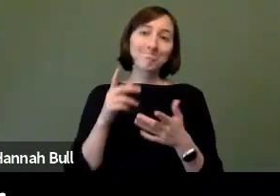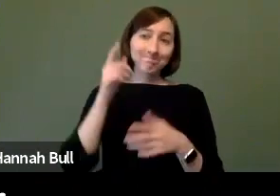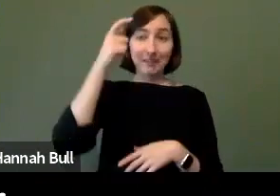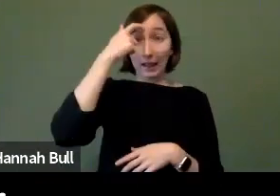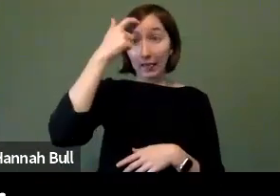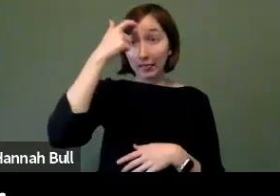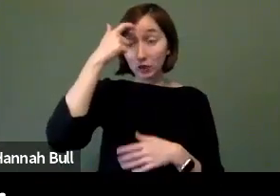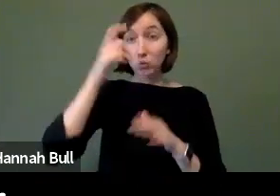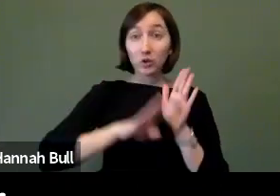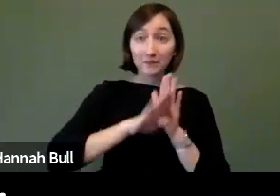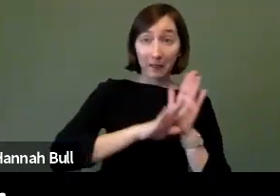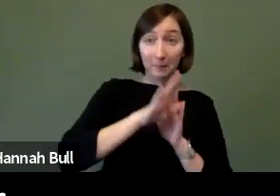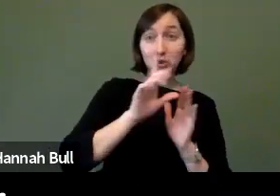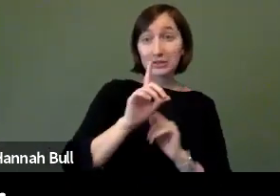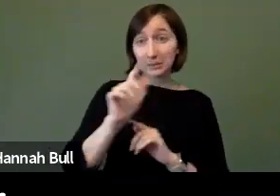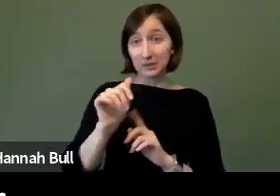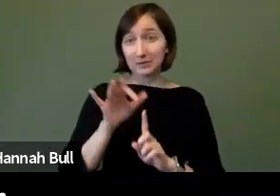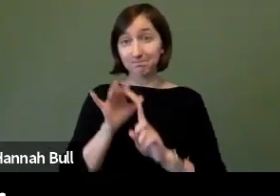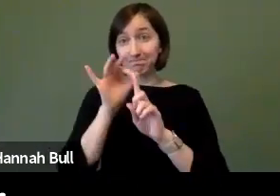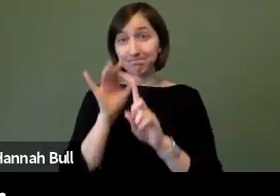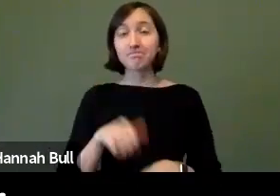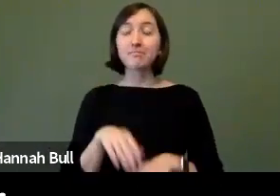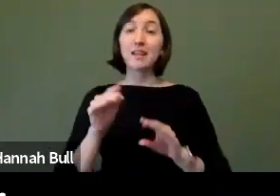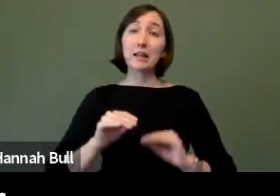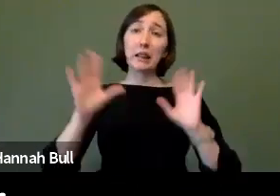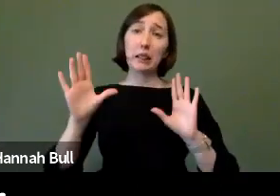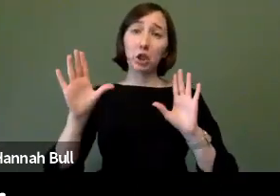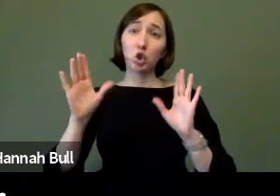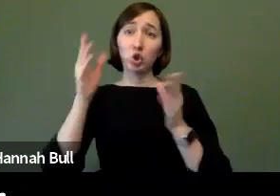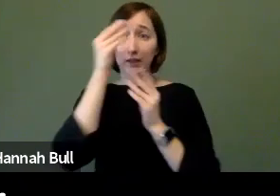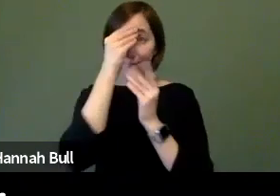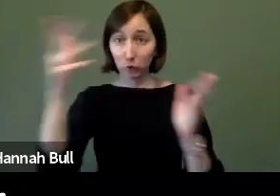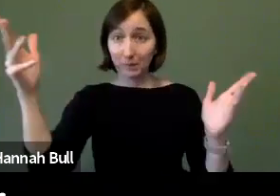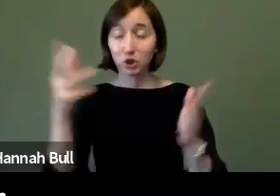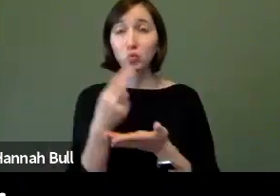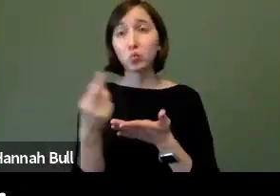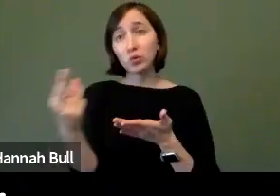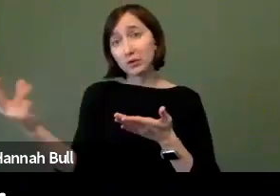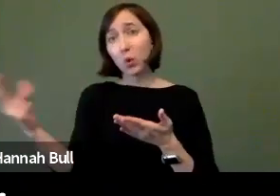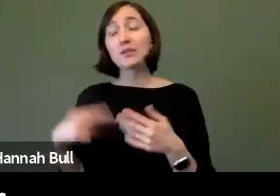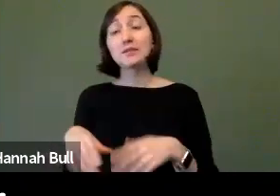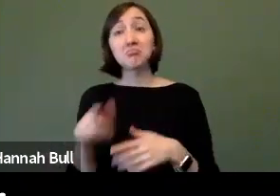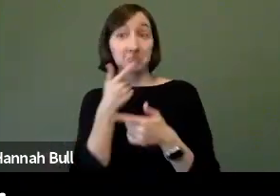We really wanted to provide clear information and resources to community. If you're interested in learning more about our calls,